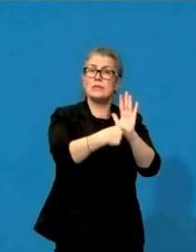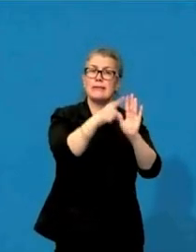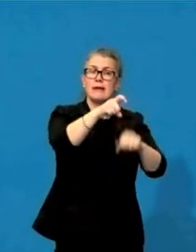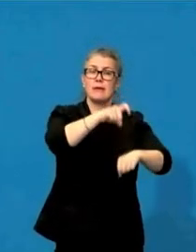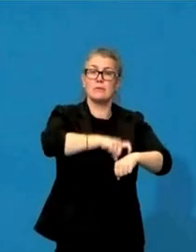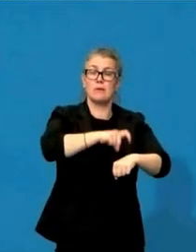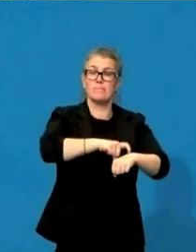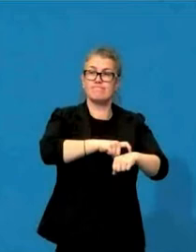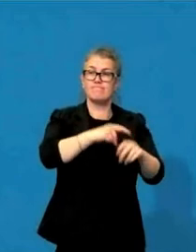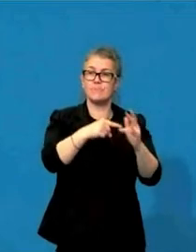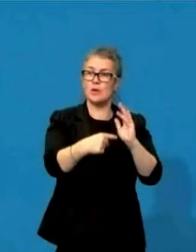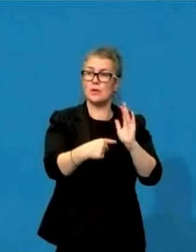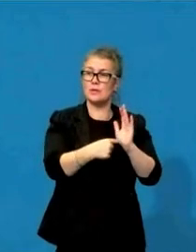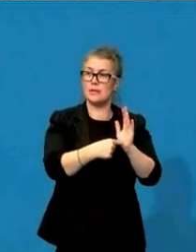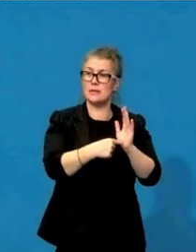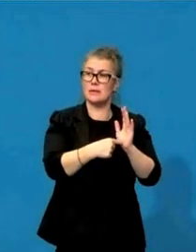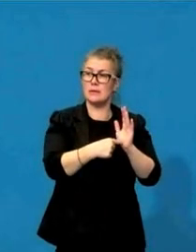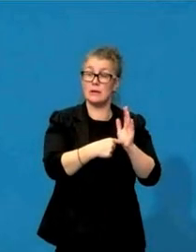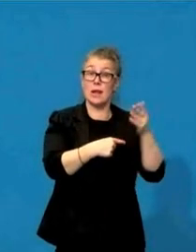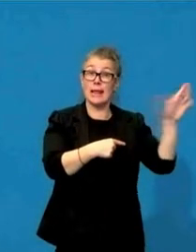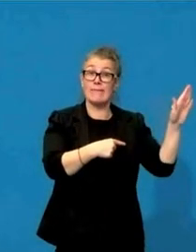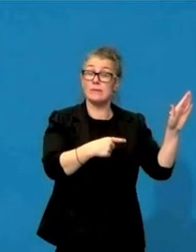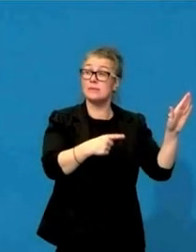were getting a new OT, so they didn't have any OT at the time, Far North.